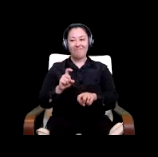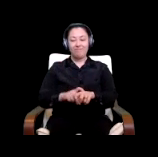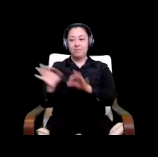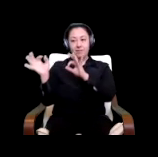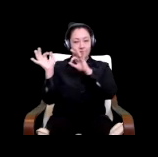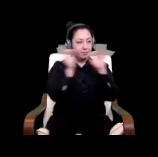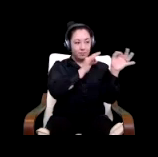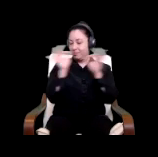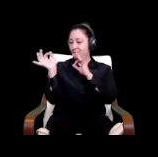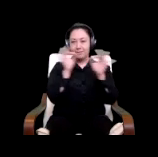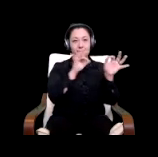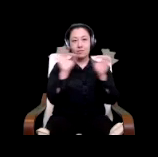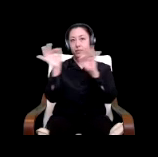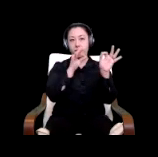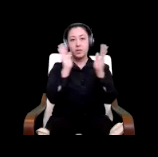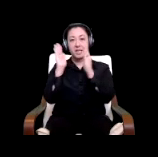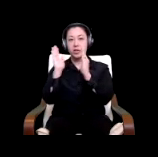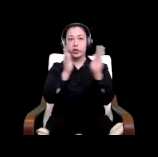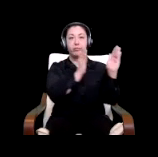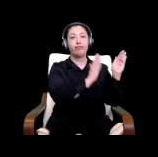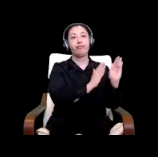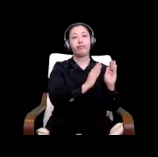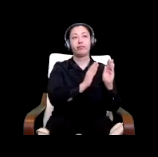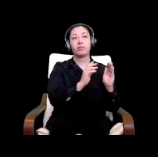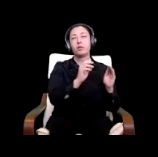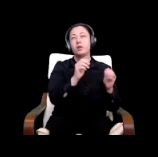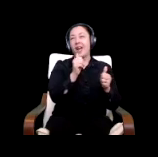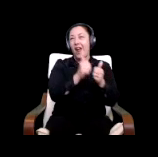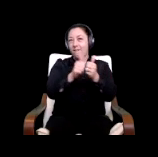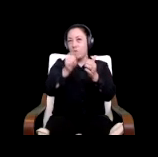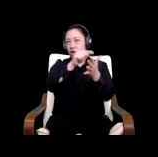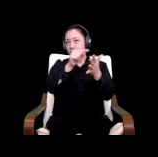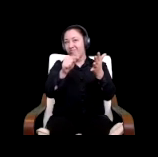This phenotype -- every single one of those items will not necessarily be seen by every